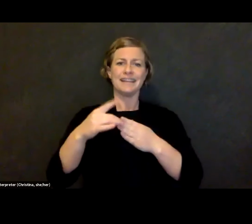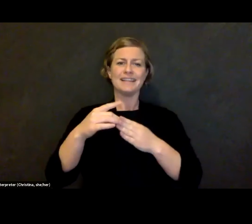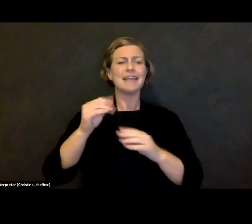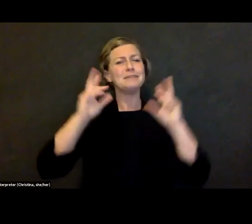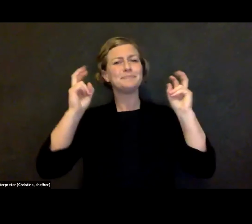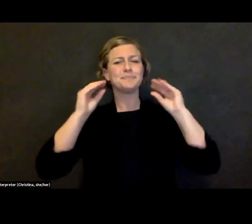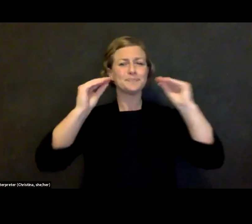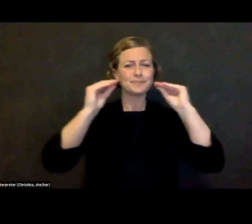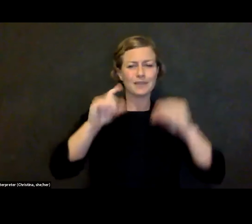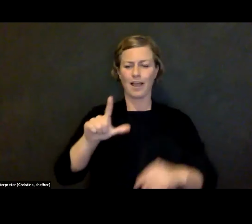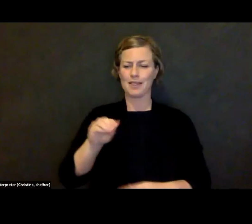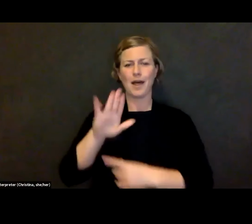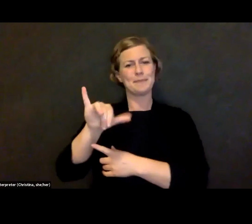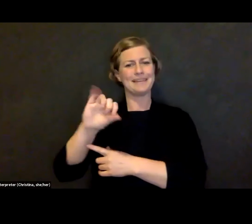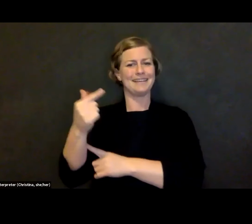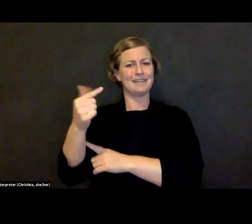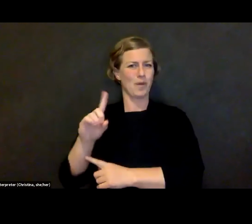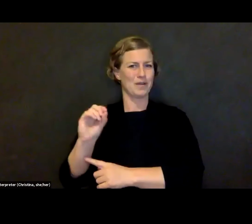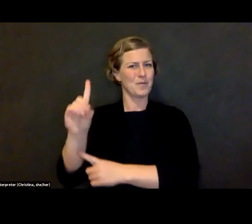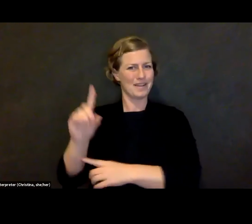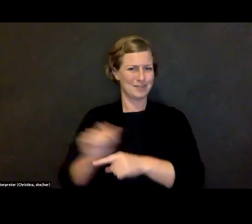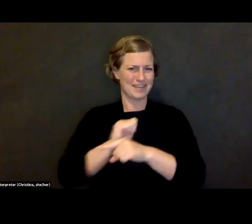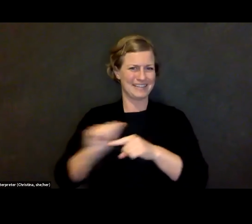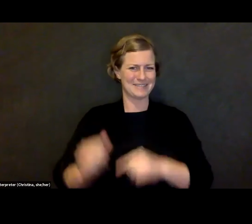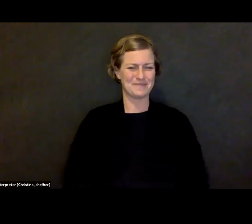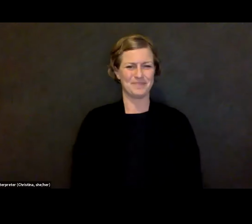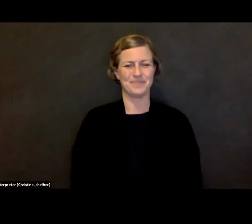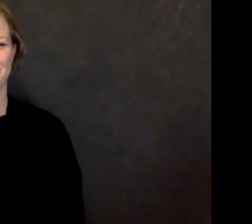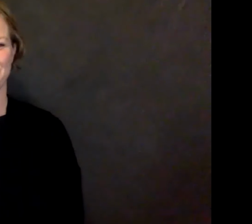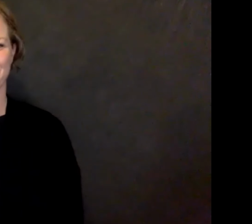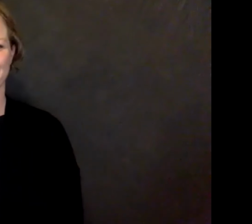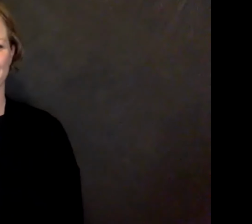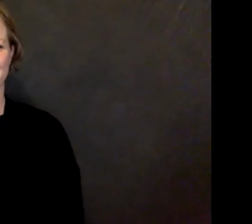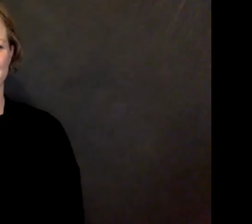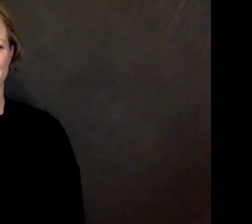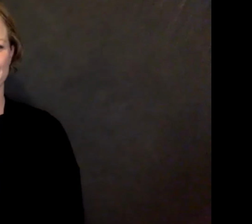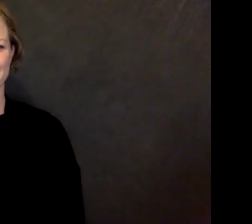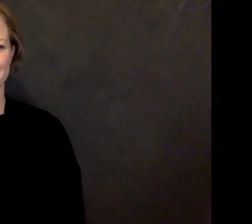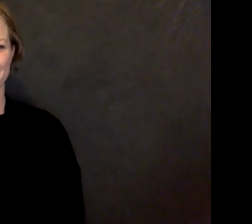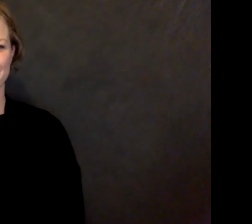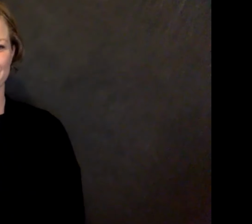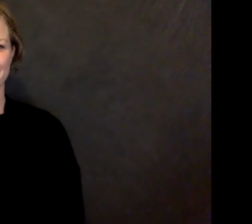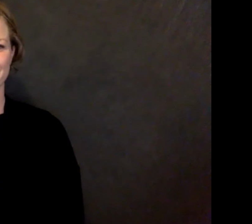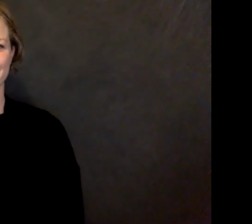meaningful. I'm going to join it over to the health justice recovery alliance that's going to be leading the lobbying